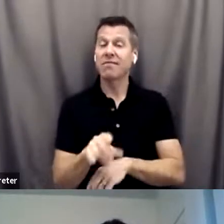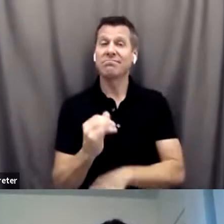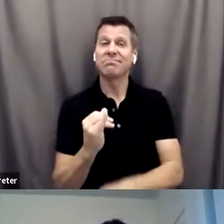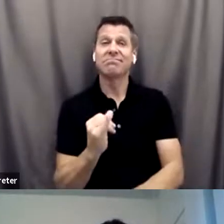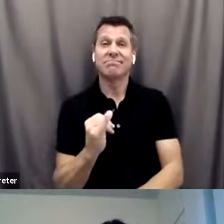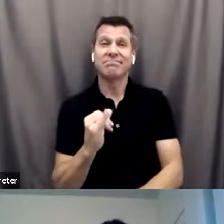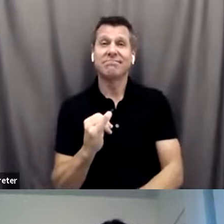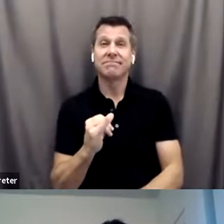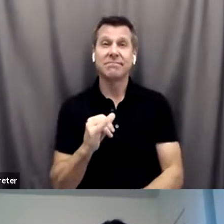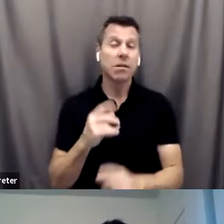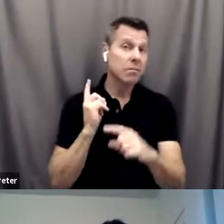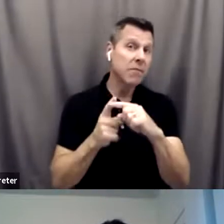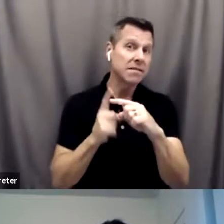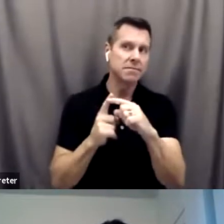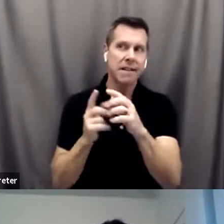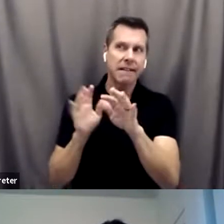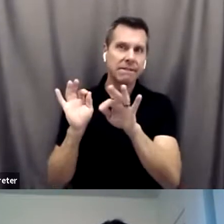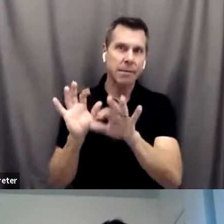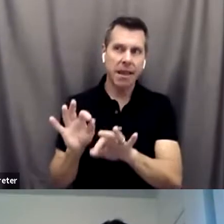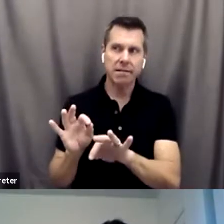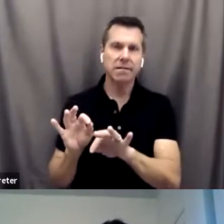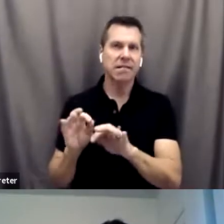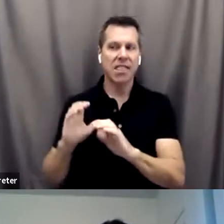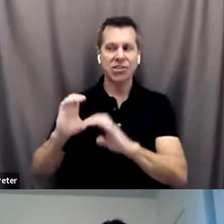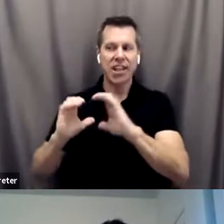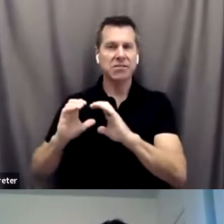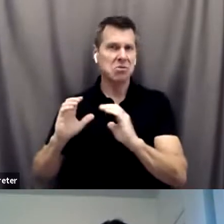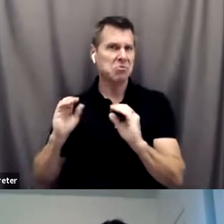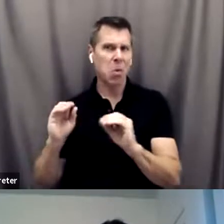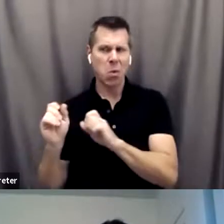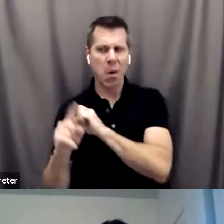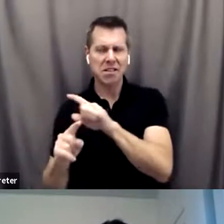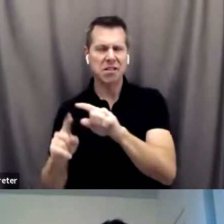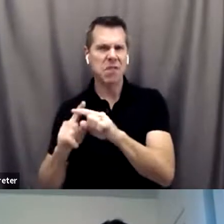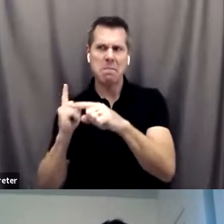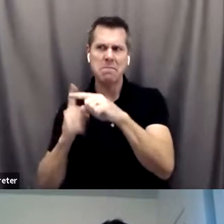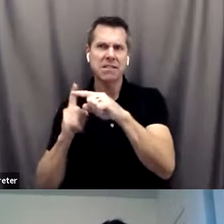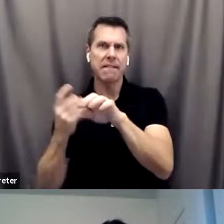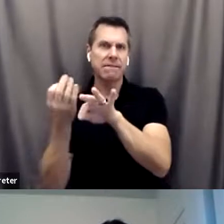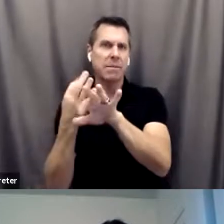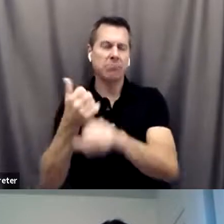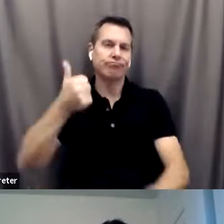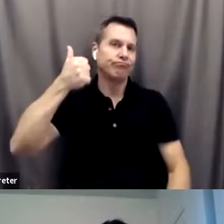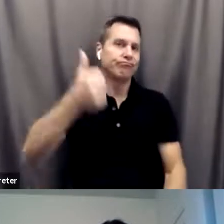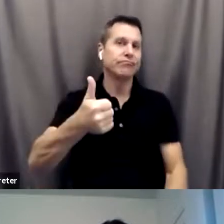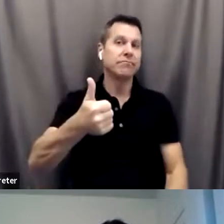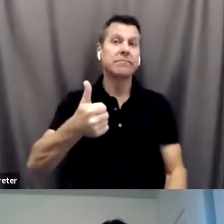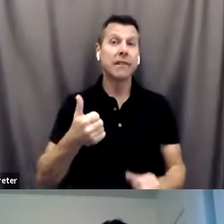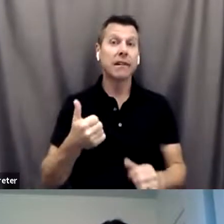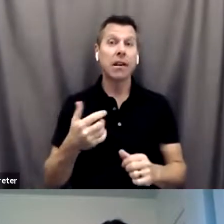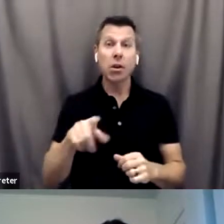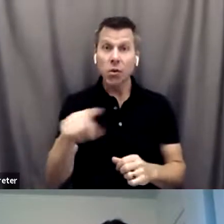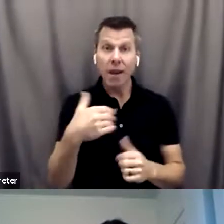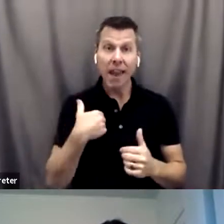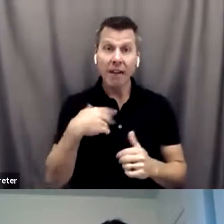your chats. I didn't see any questions come in yet but if you do have questions, you can put the I'm sorry, raise your hand or put